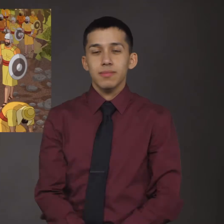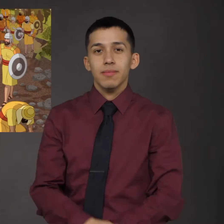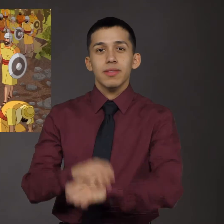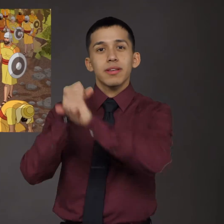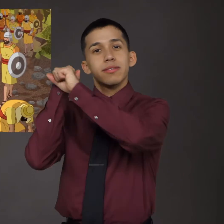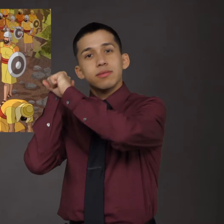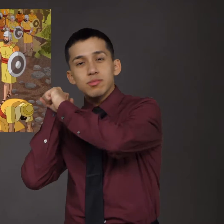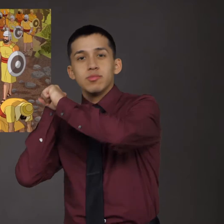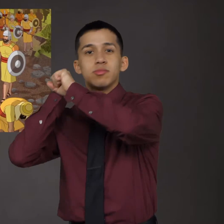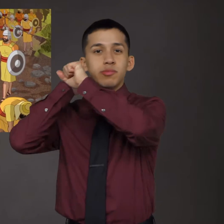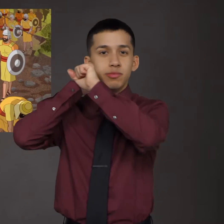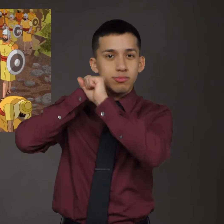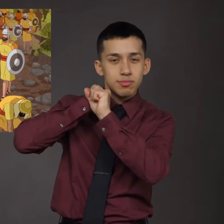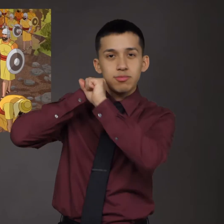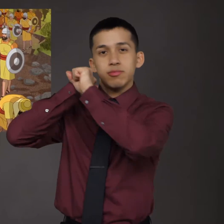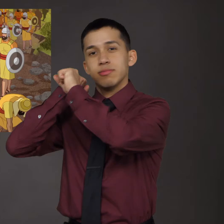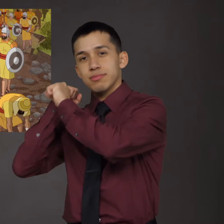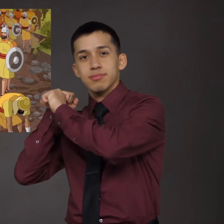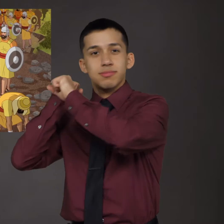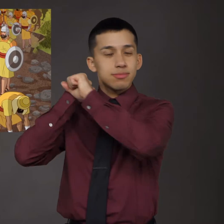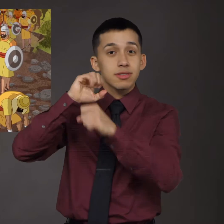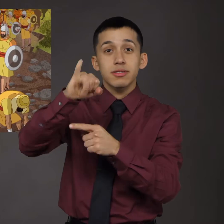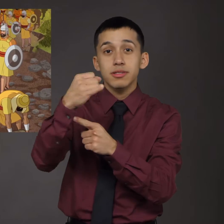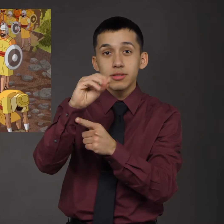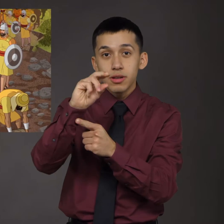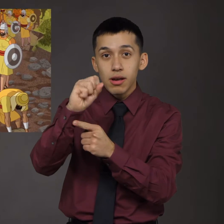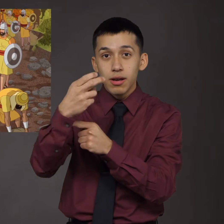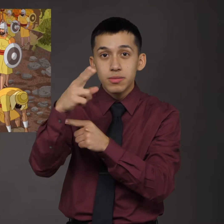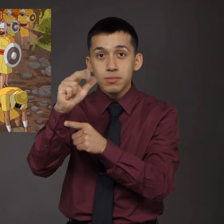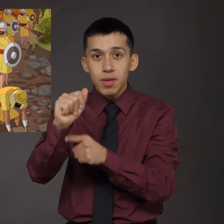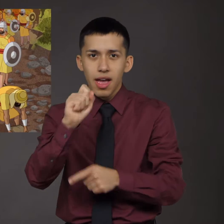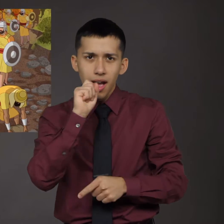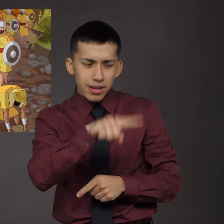The Israelites crossed the river on dry land.